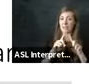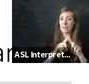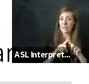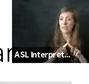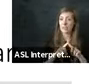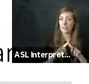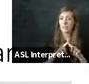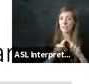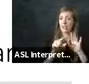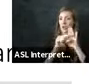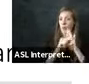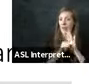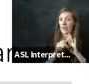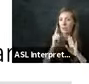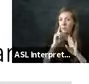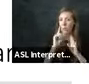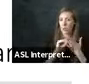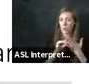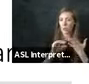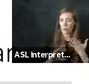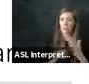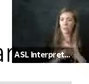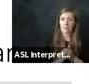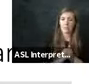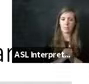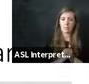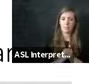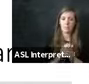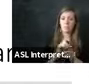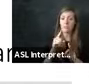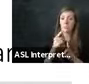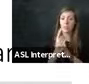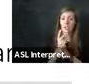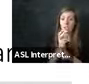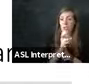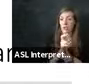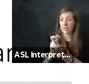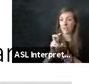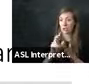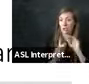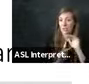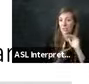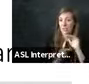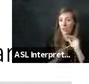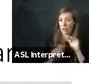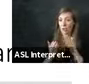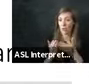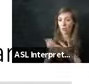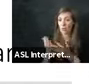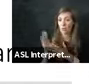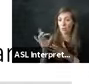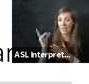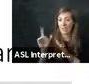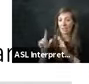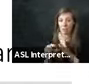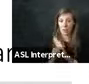So when we look at just transitional kindergarten through 8th grade, that's this gold line here.